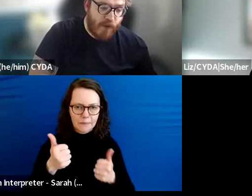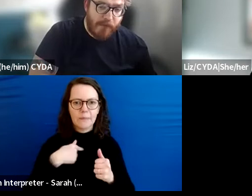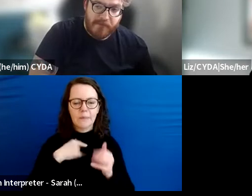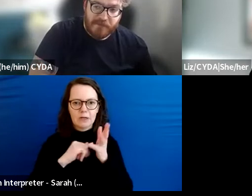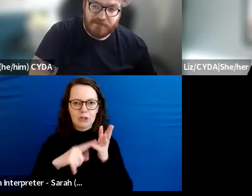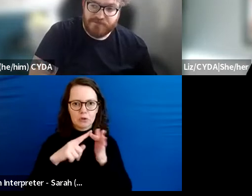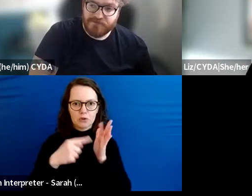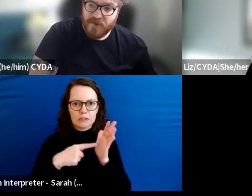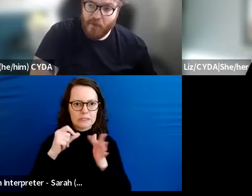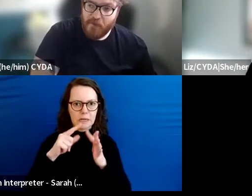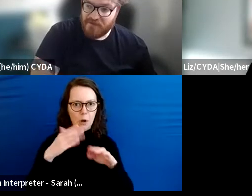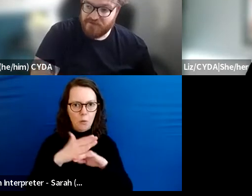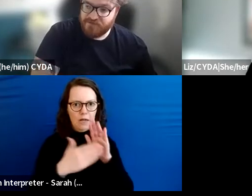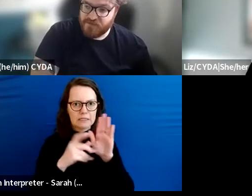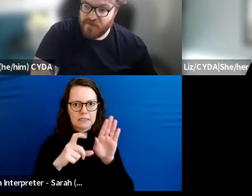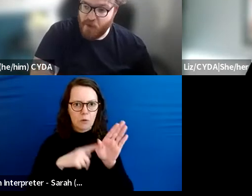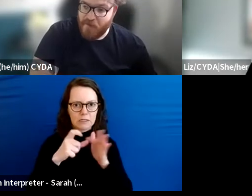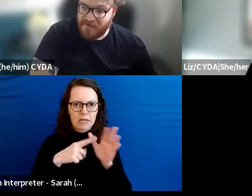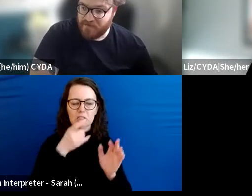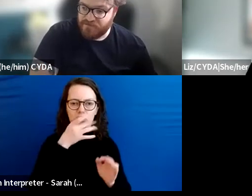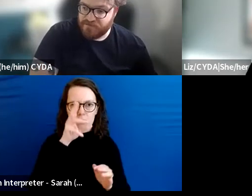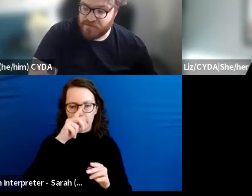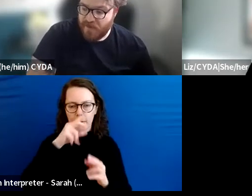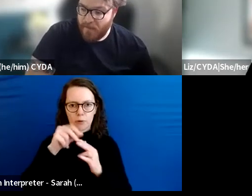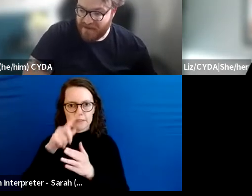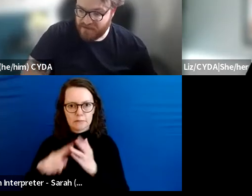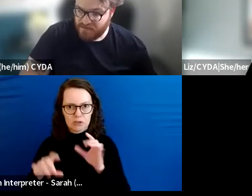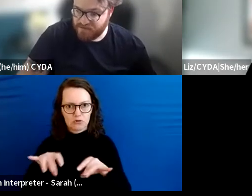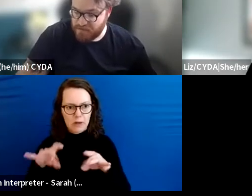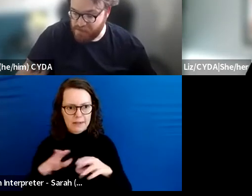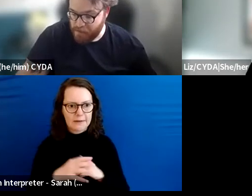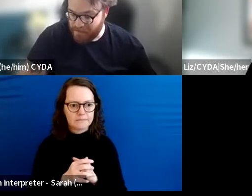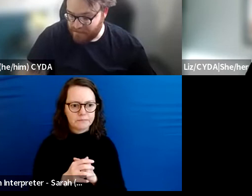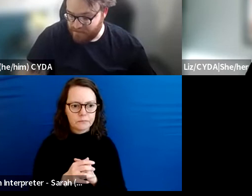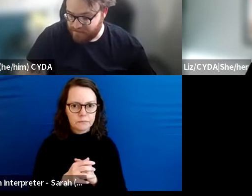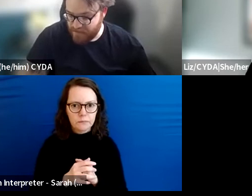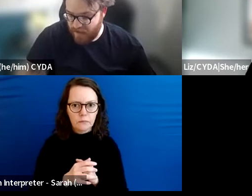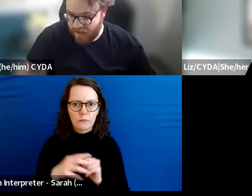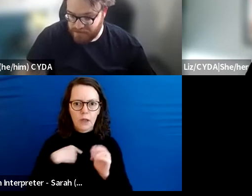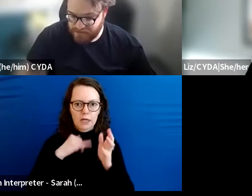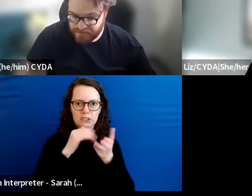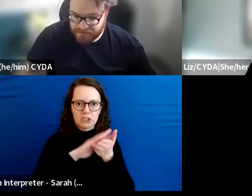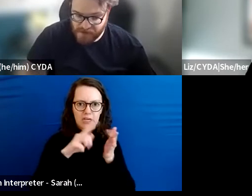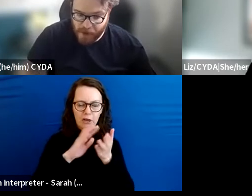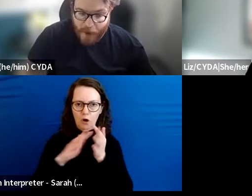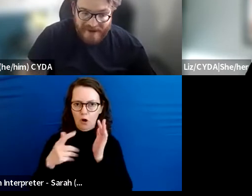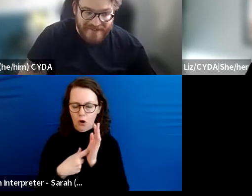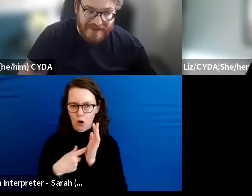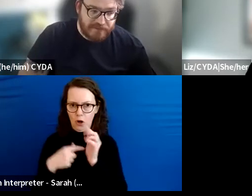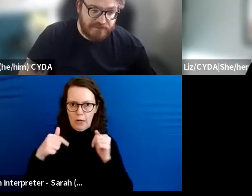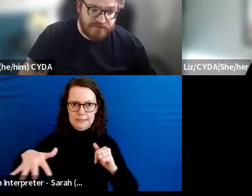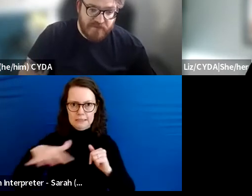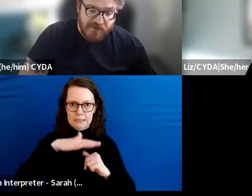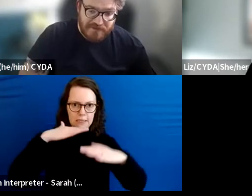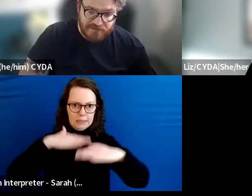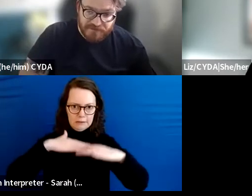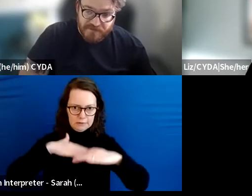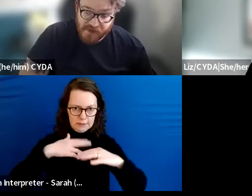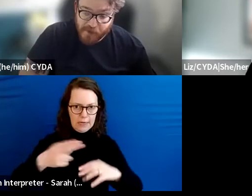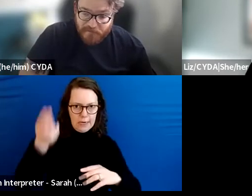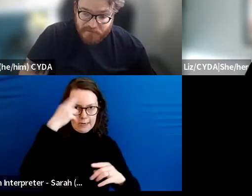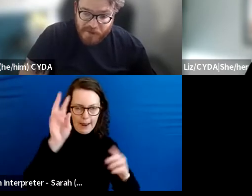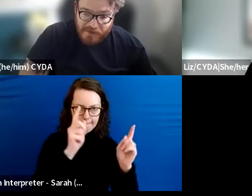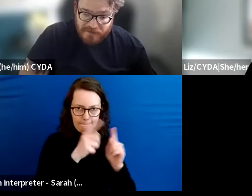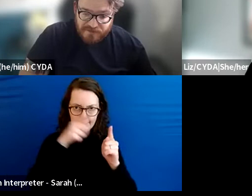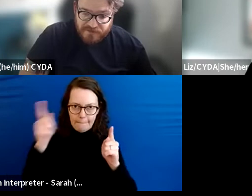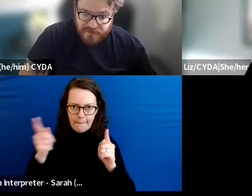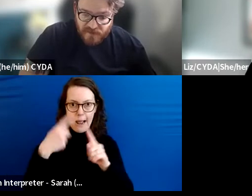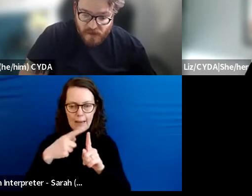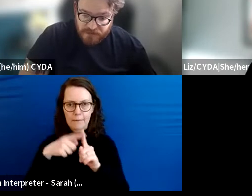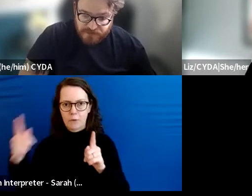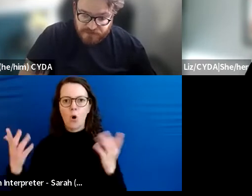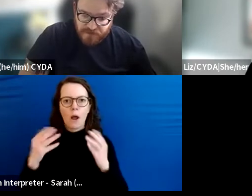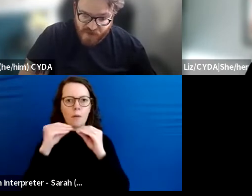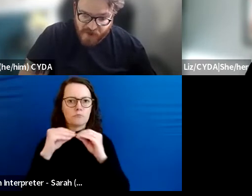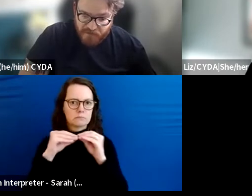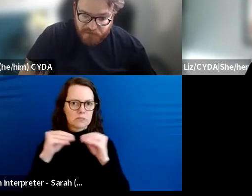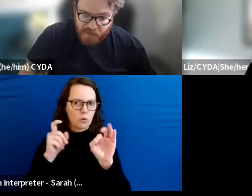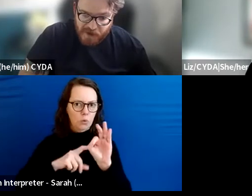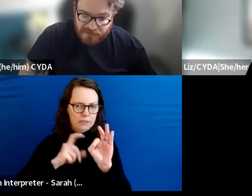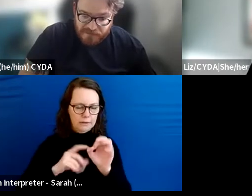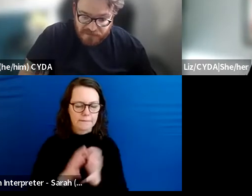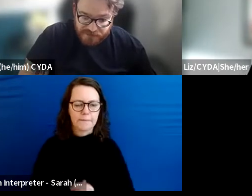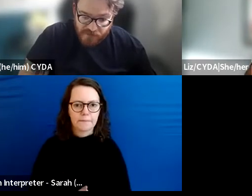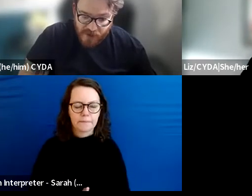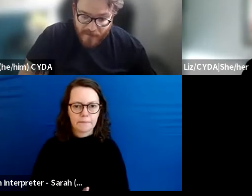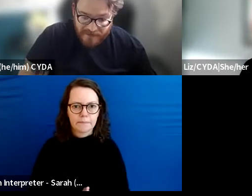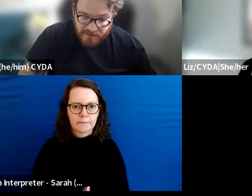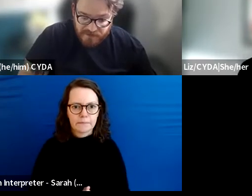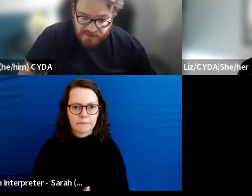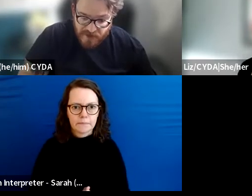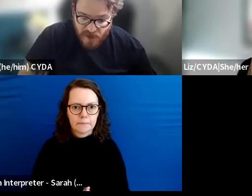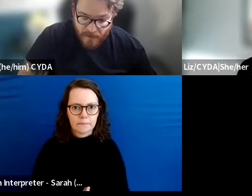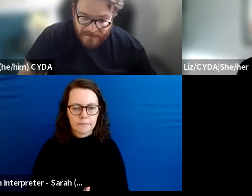Hi everybody, my name is Sue tape, I work for side so children and young people with disabilities Australia, my pronouns Is she here and I'm joining you today from the lens of yoga and the terrible people up here in Brisbane, and my role at cider is around,